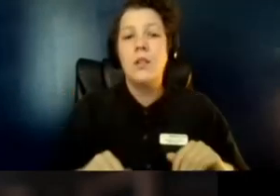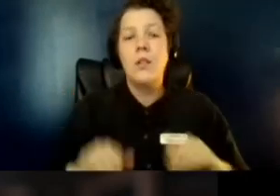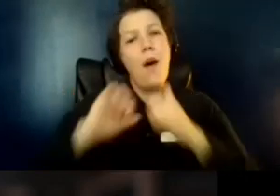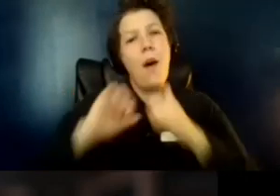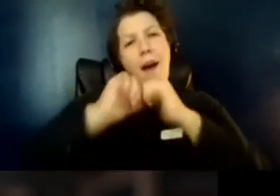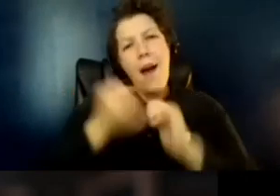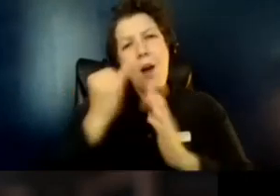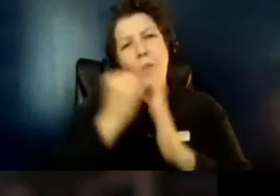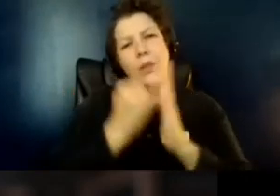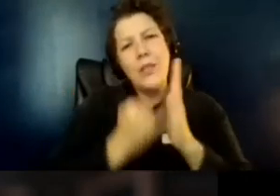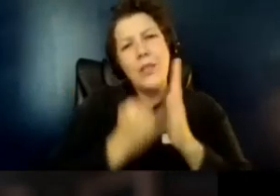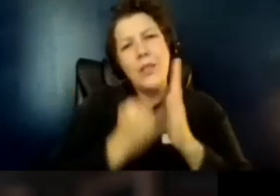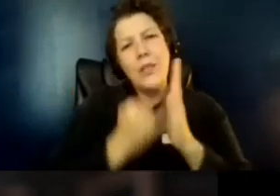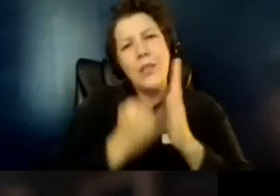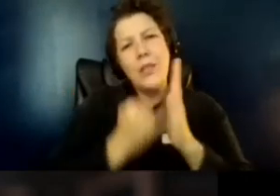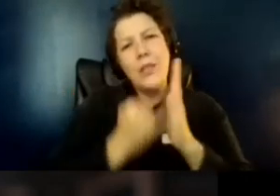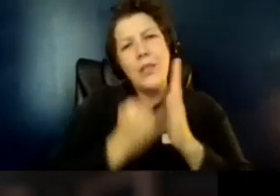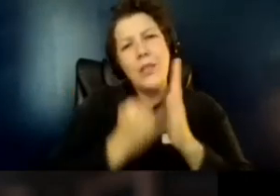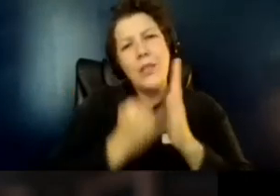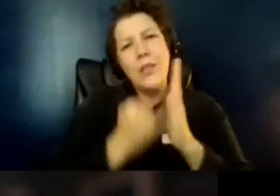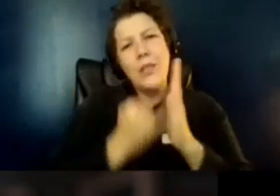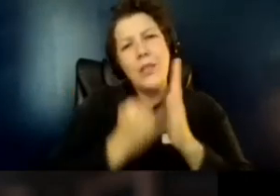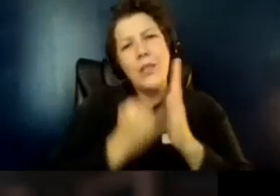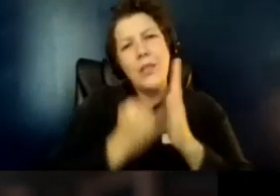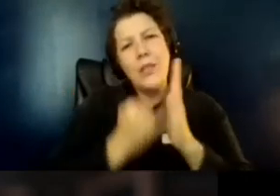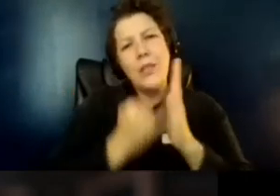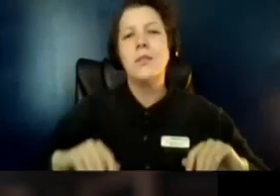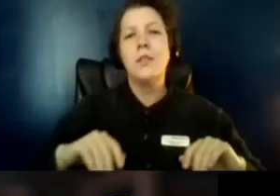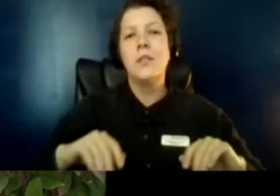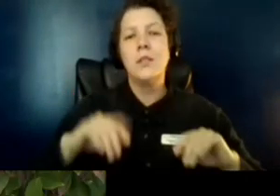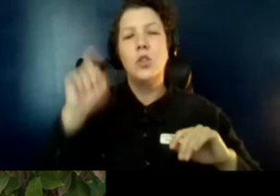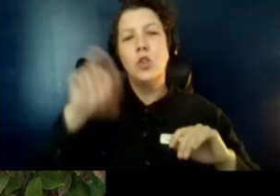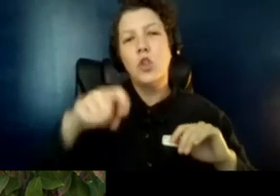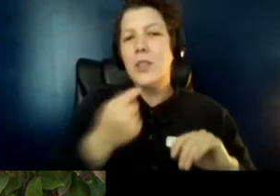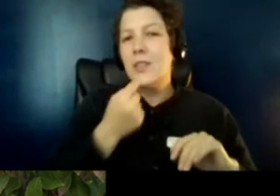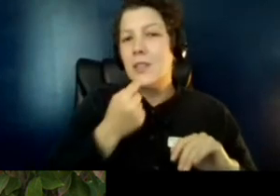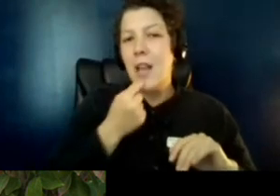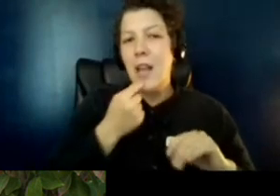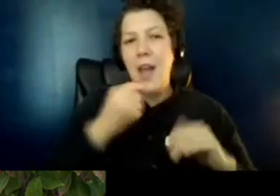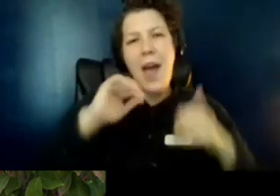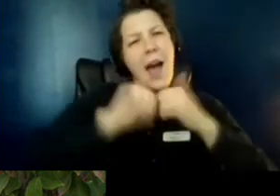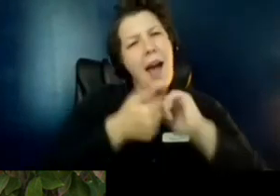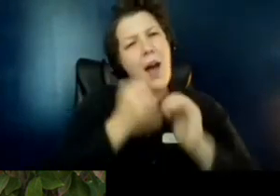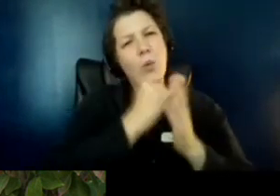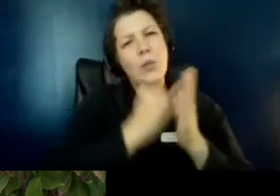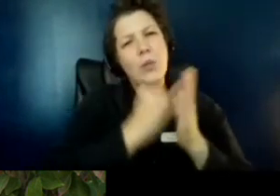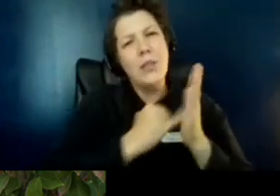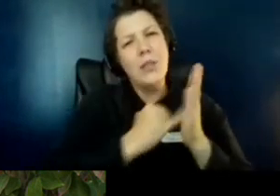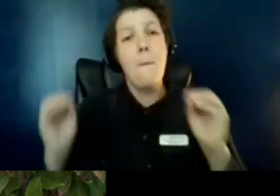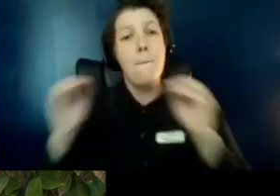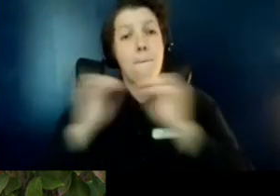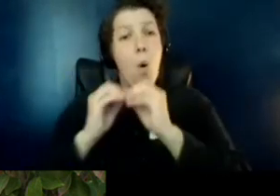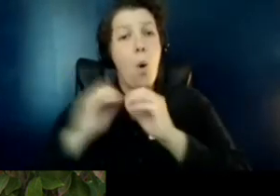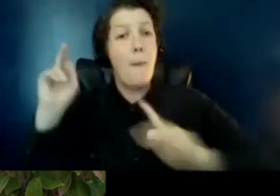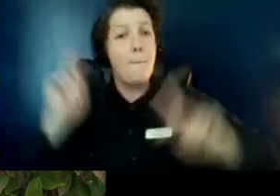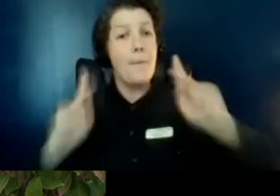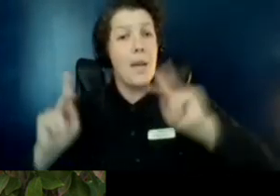the product so that more people can use it. >> Here's a great question from Betty. Just